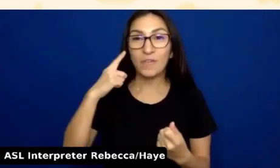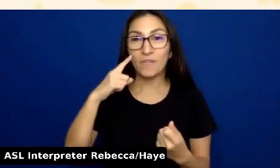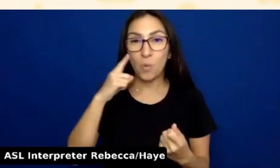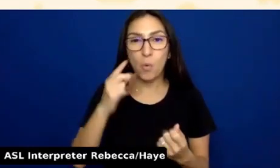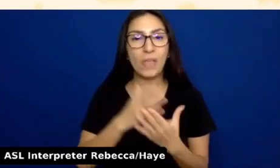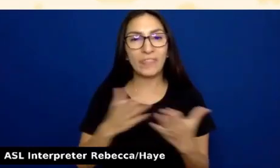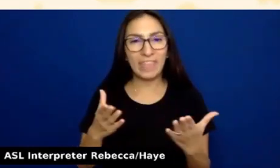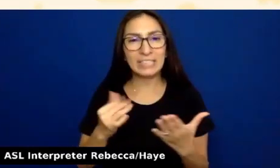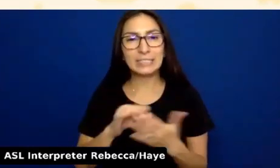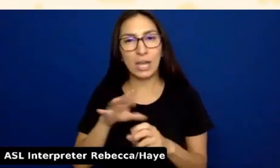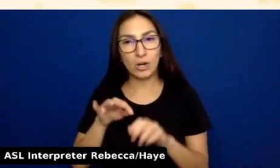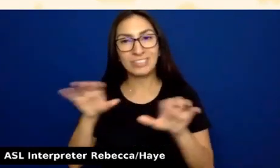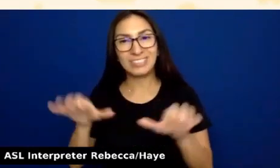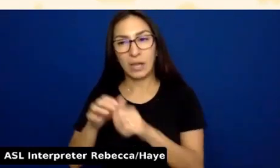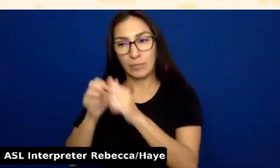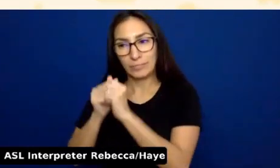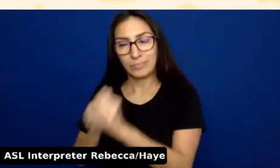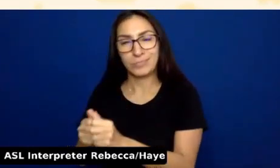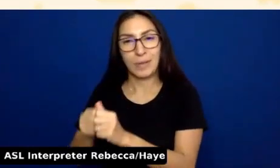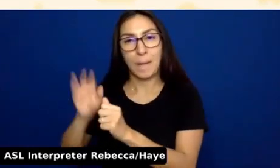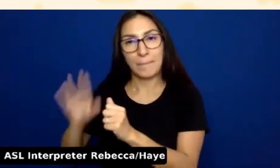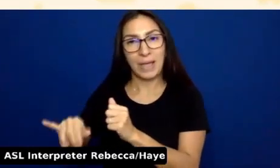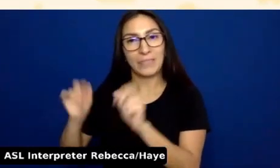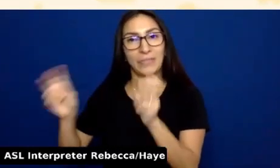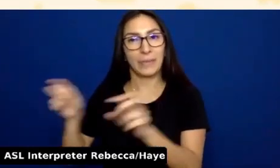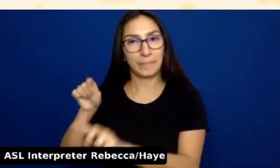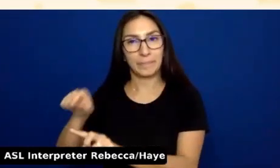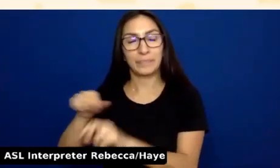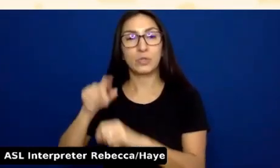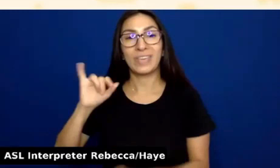So if it's one of the WordPress blocks, that's not the theme's fault.